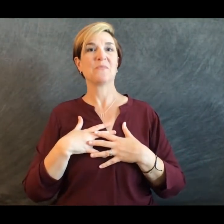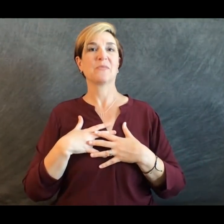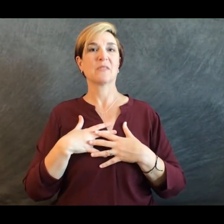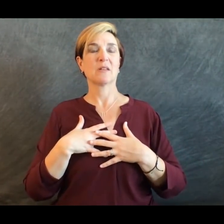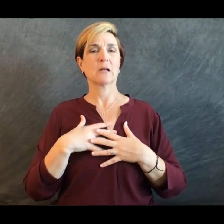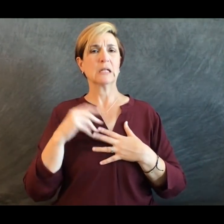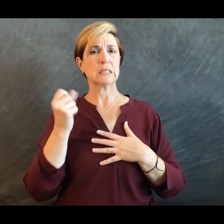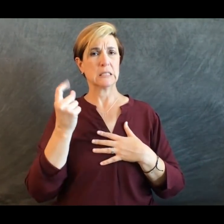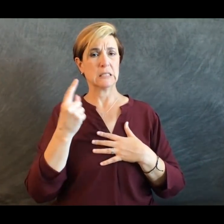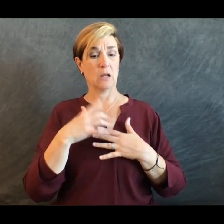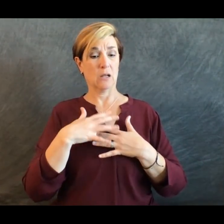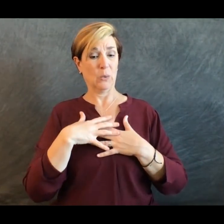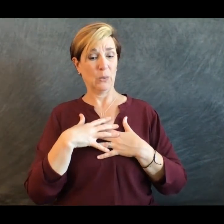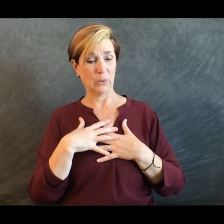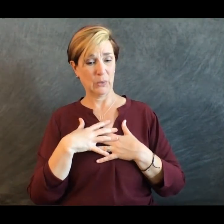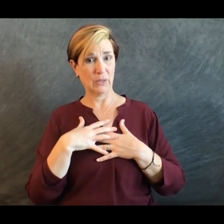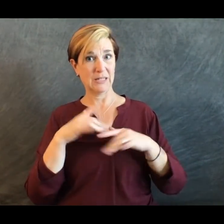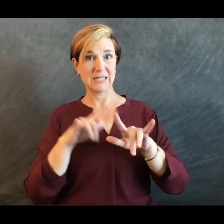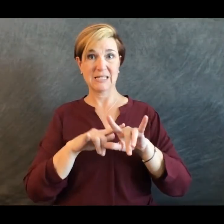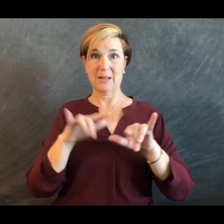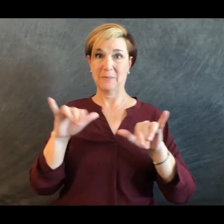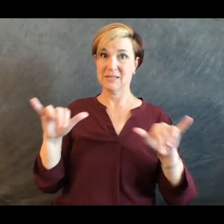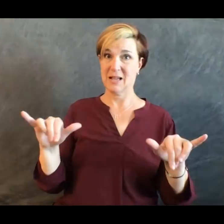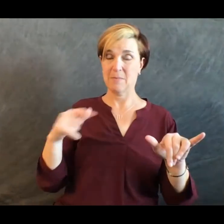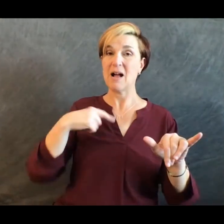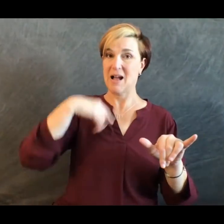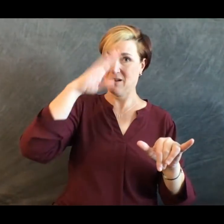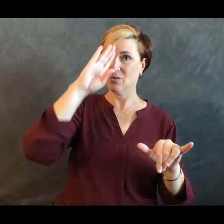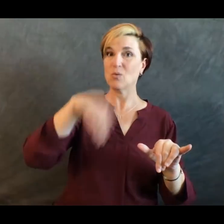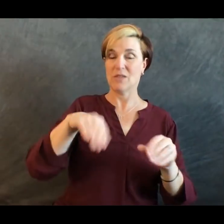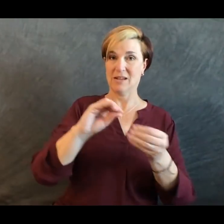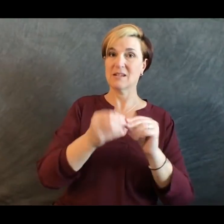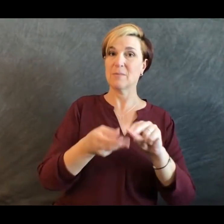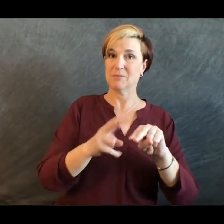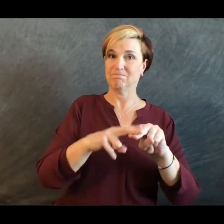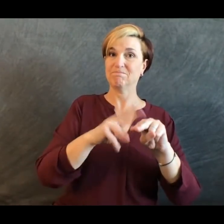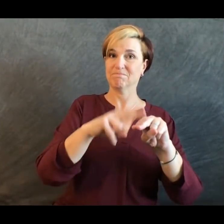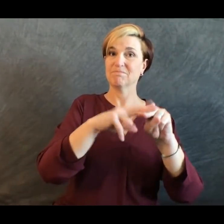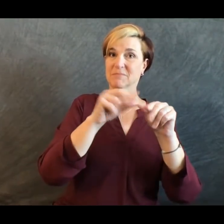reached the peak and so every day we need to continue to do what we